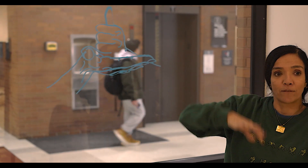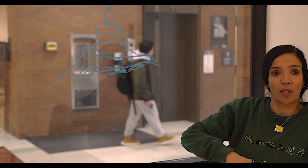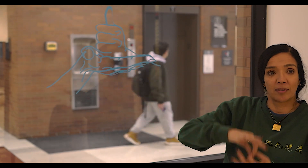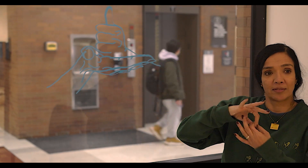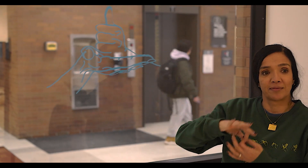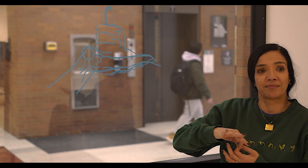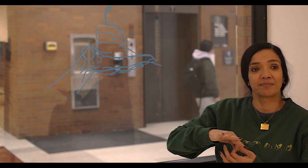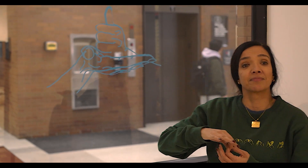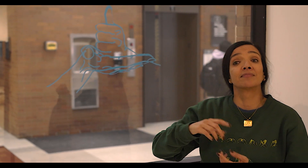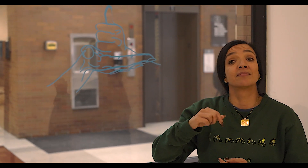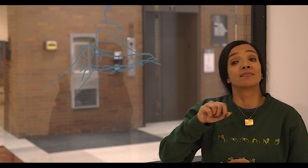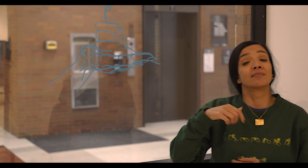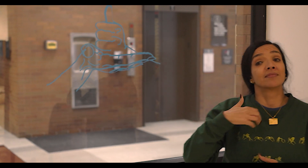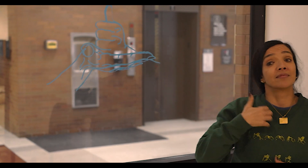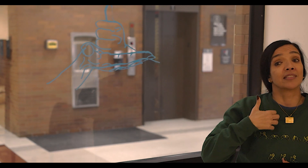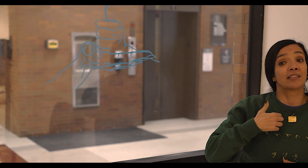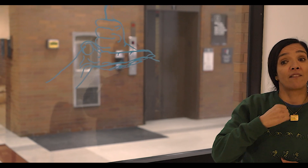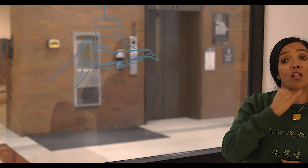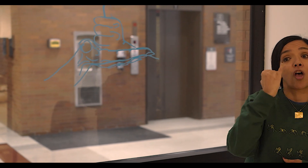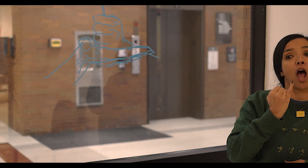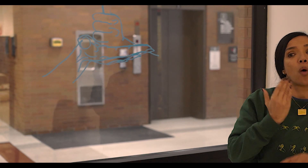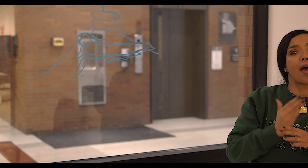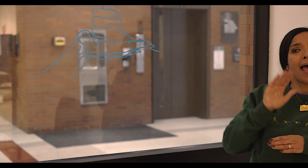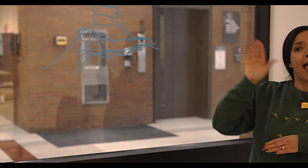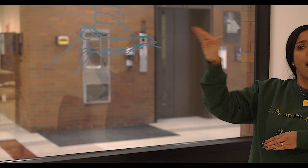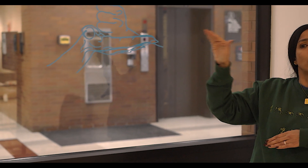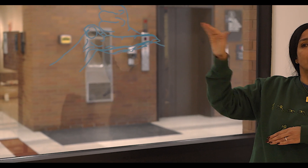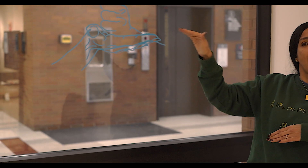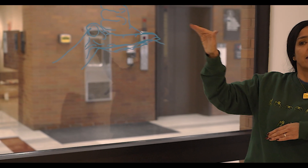This one on the glass over here is about mindfulness.